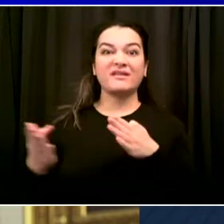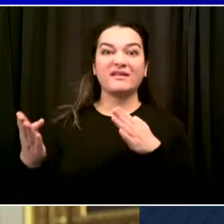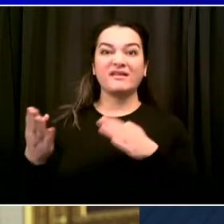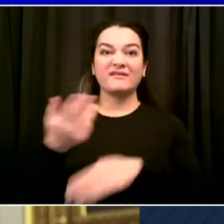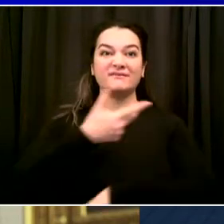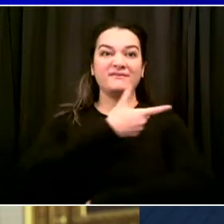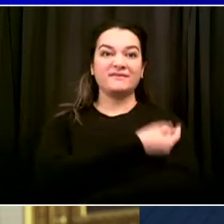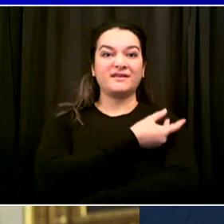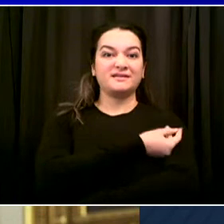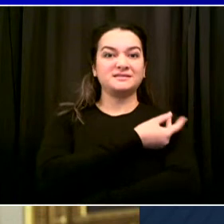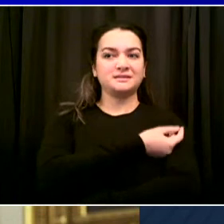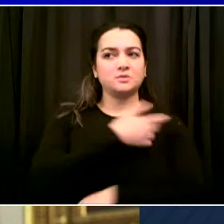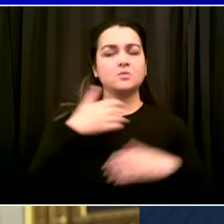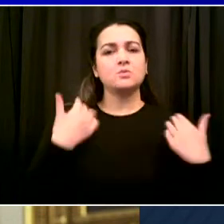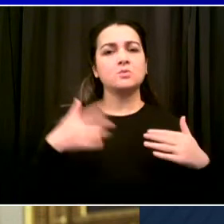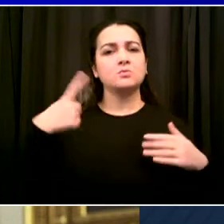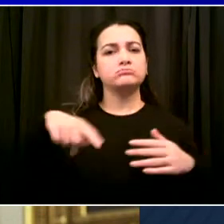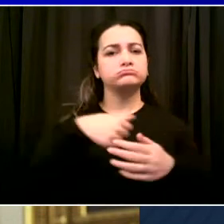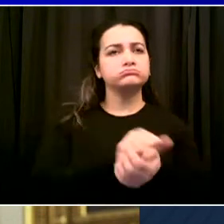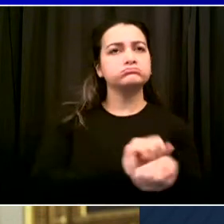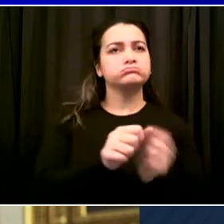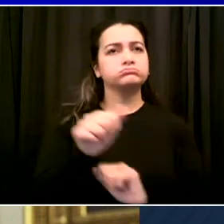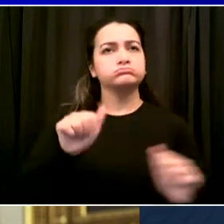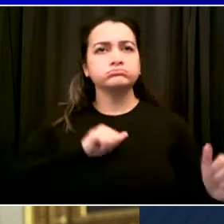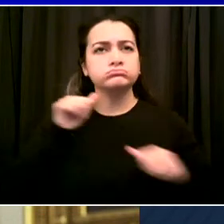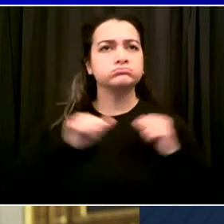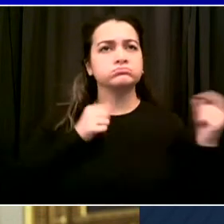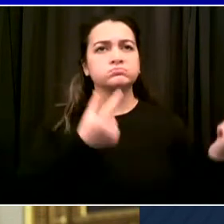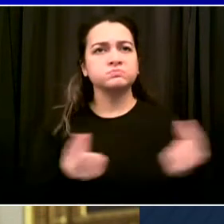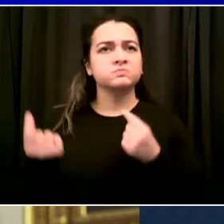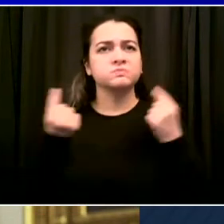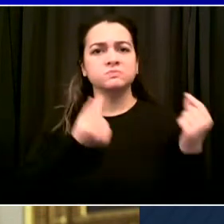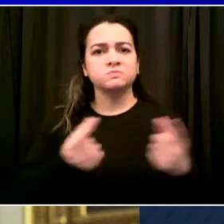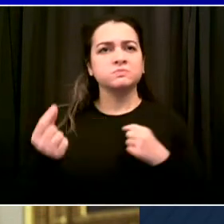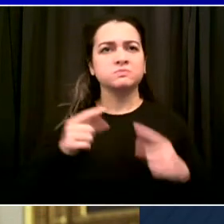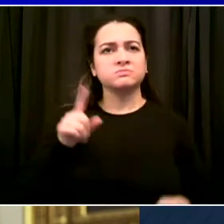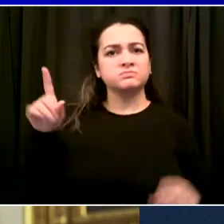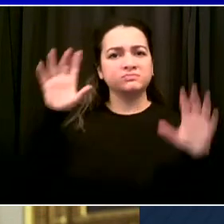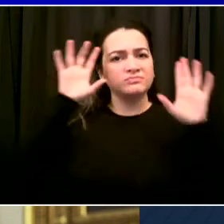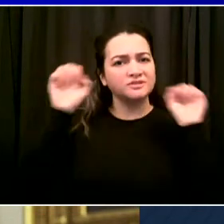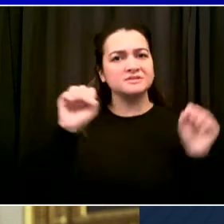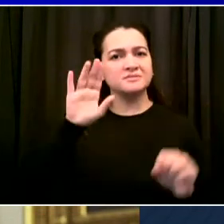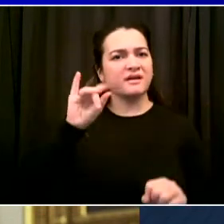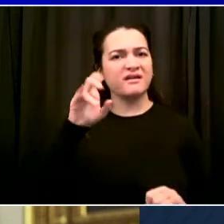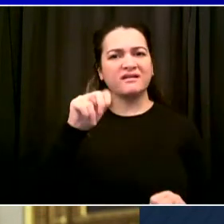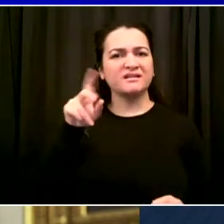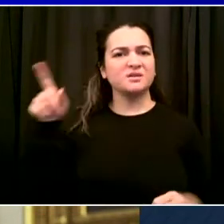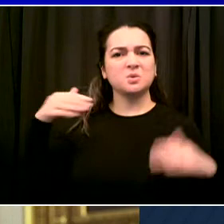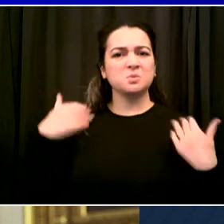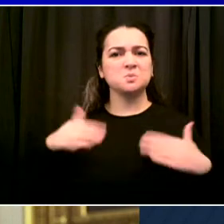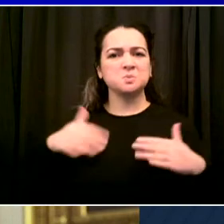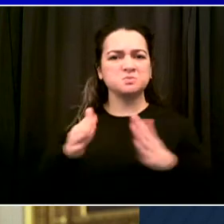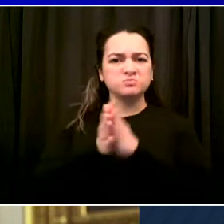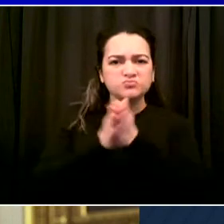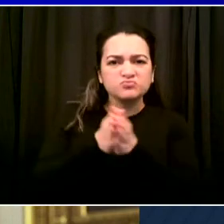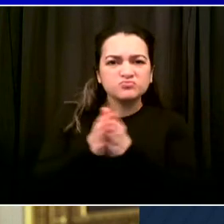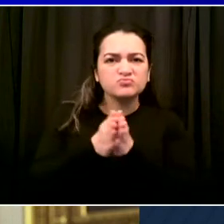SEEING THE EXACT OPPOSITE, RESIDENT BIDEN IS OWNING THE MISSION, HE IS GIVING US CLEAR,